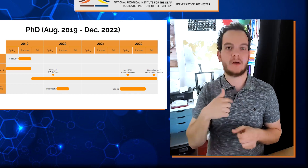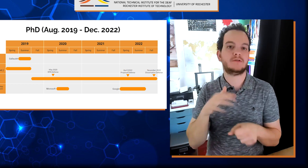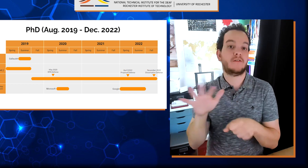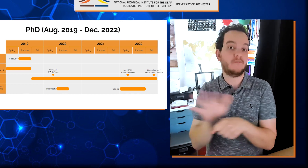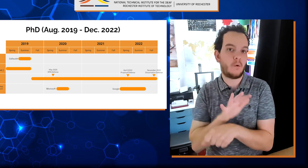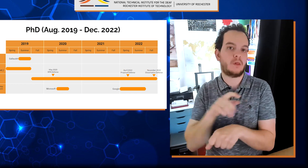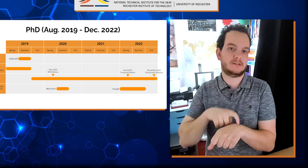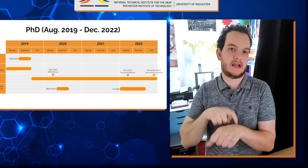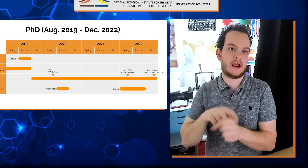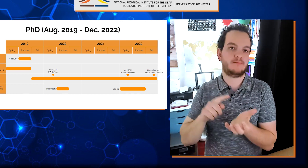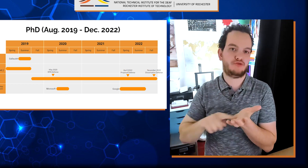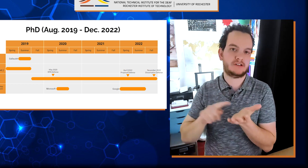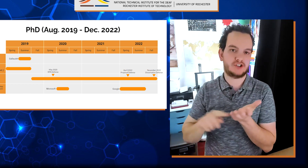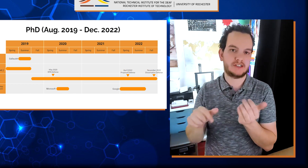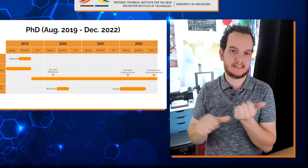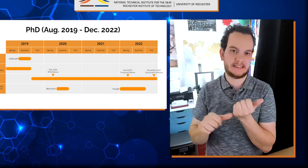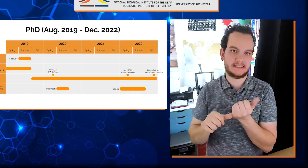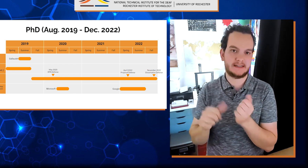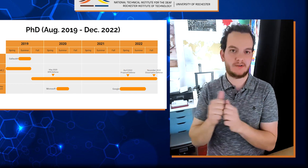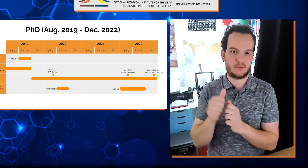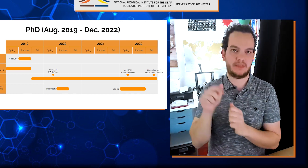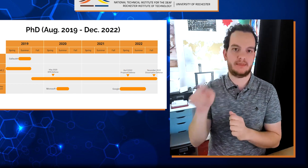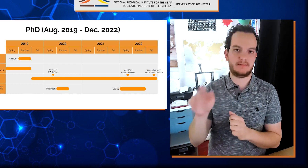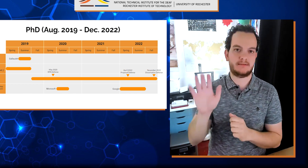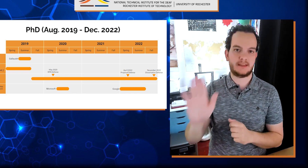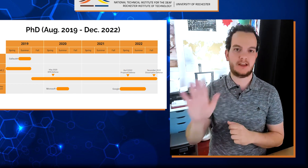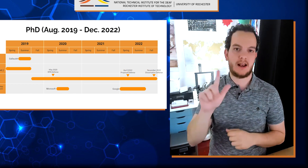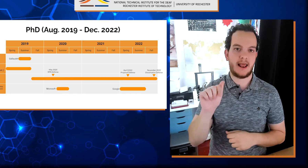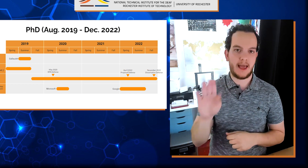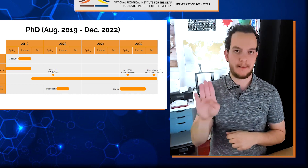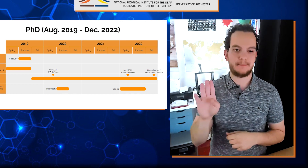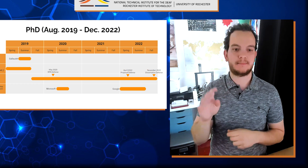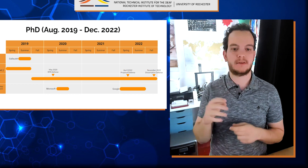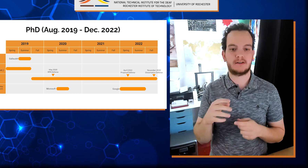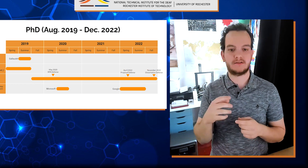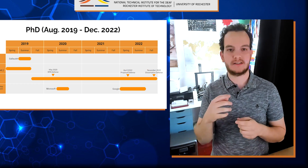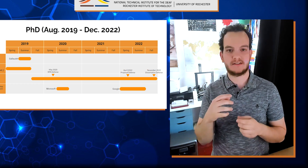So in January 2019, I was a full-time research assistant in Dr. Huenerfauth's lab.